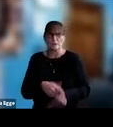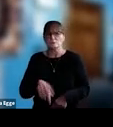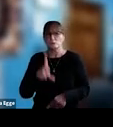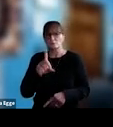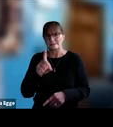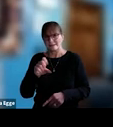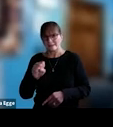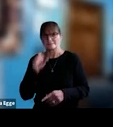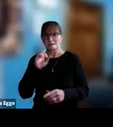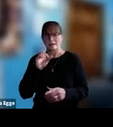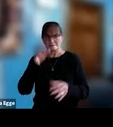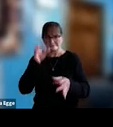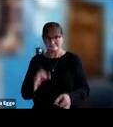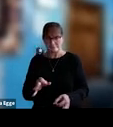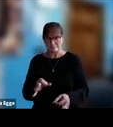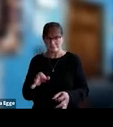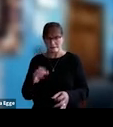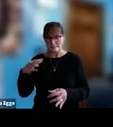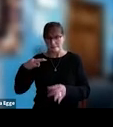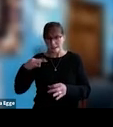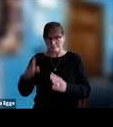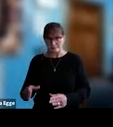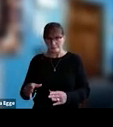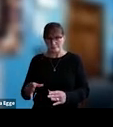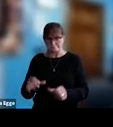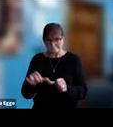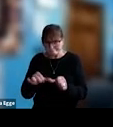that the applicant's remaining conditions, once their substance use,